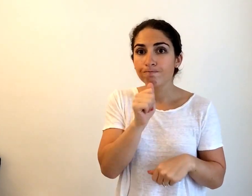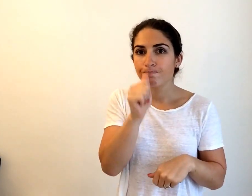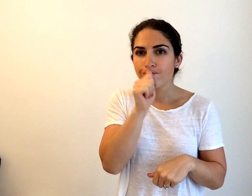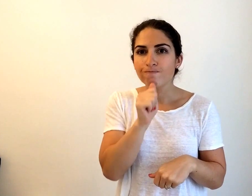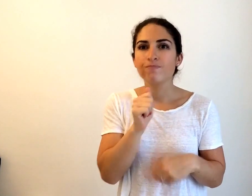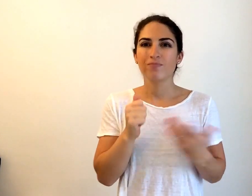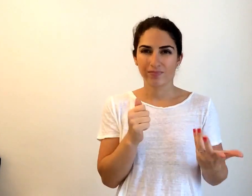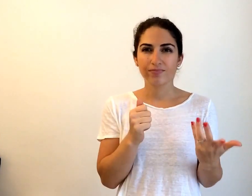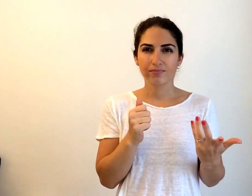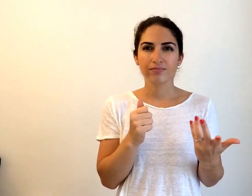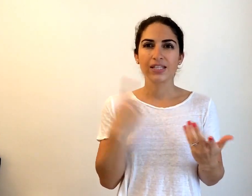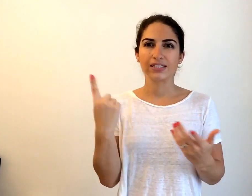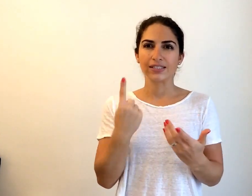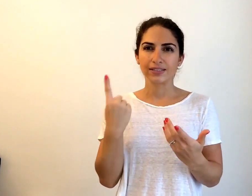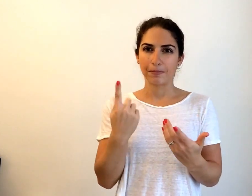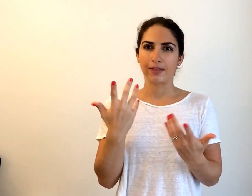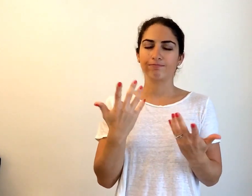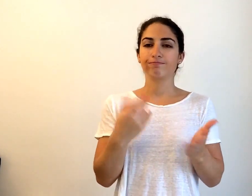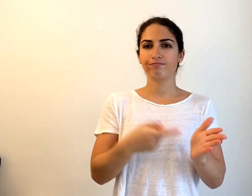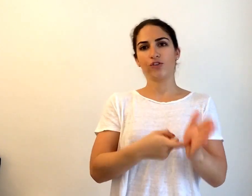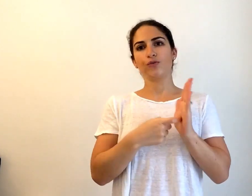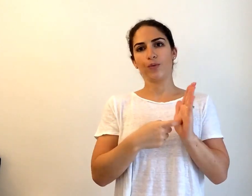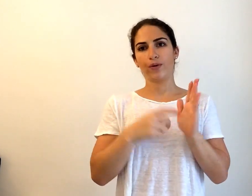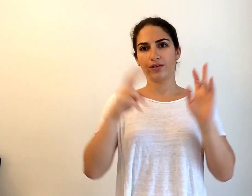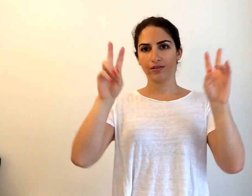patience... Right? So "it takes" = it REQUIRES